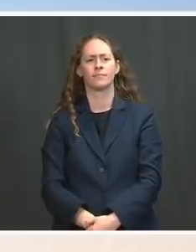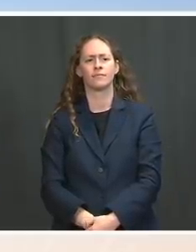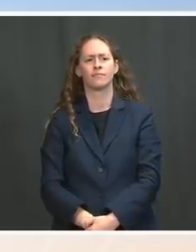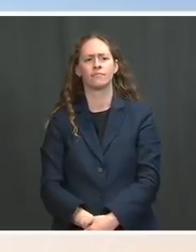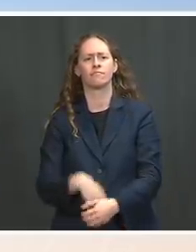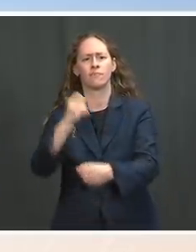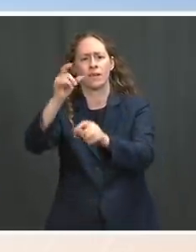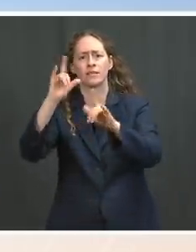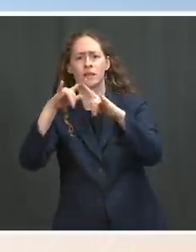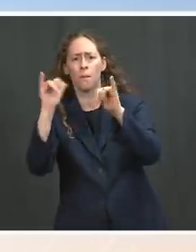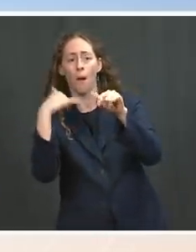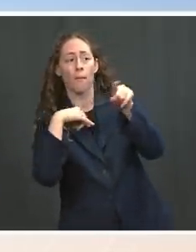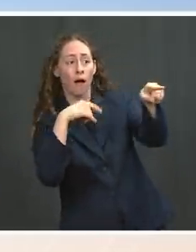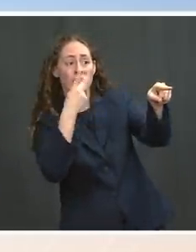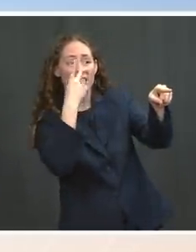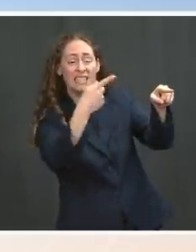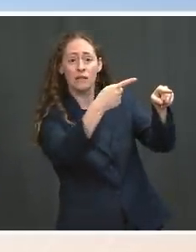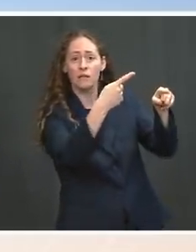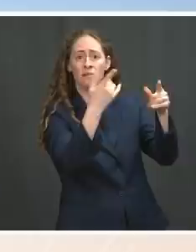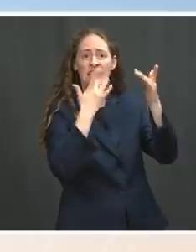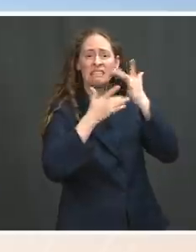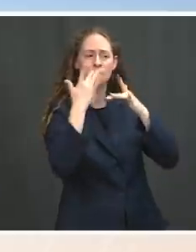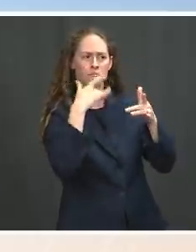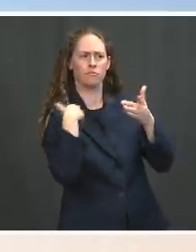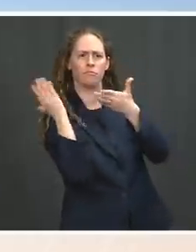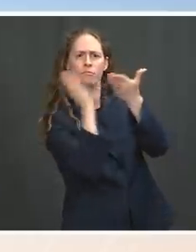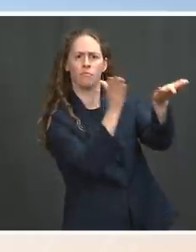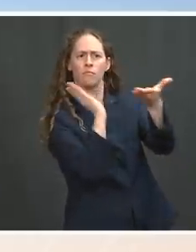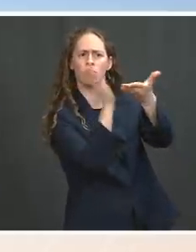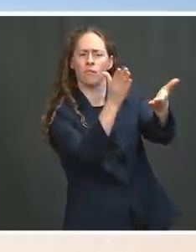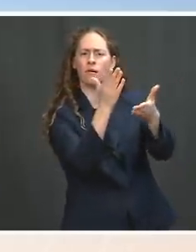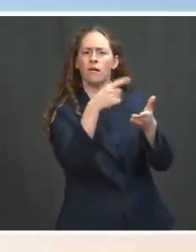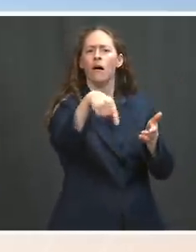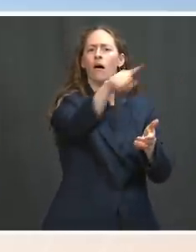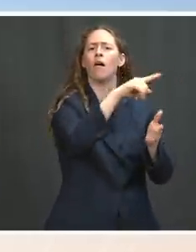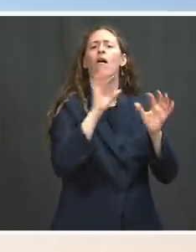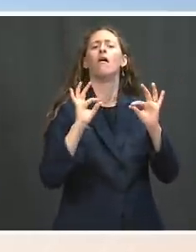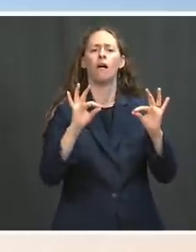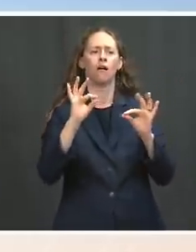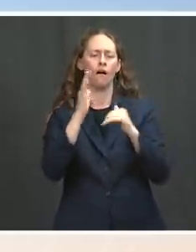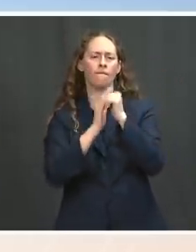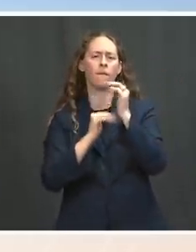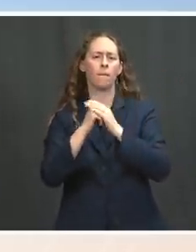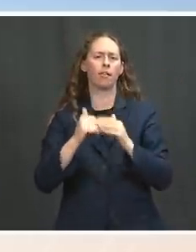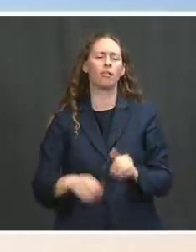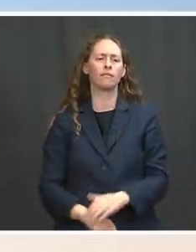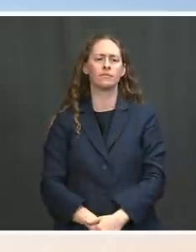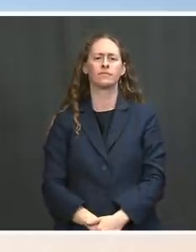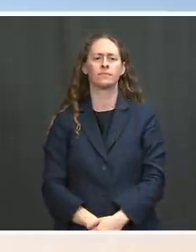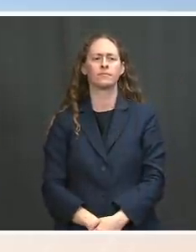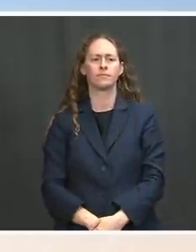I can tell you that I've been on the phone multiple times a day with the White House, with fellow Cabinet Secretaries, and other leaders,